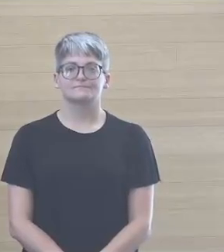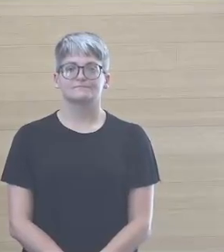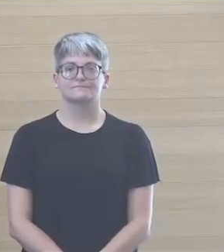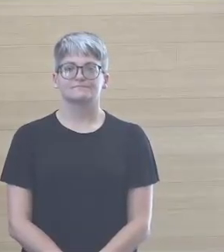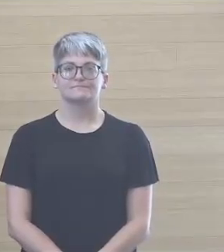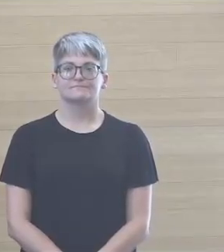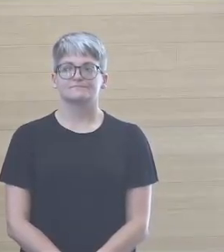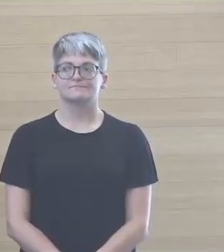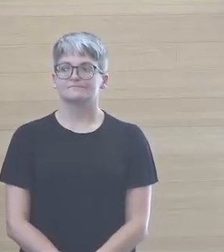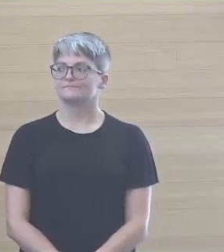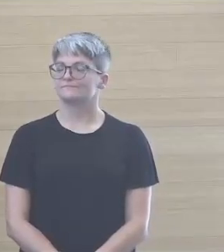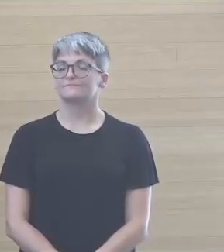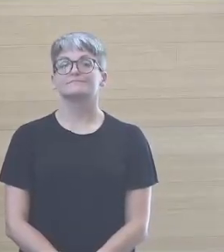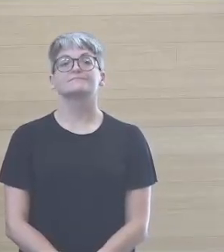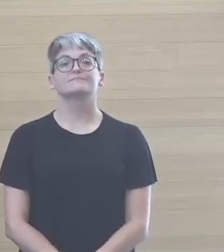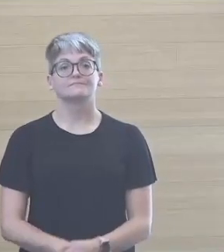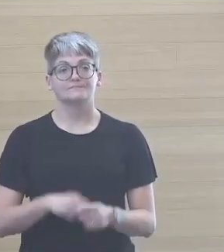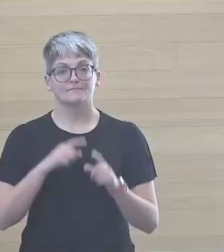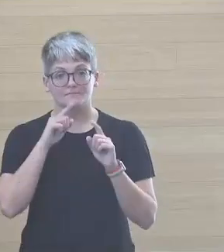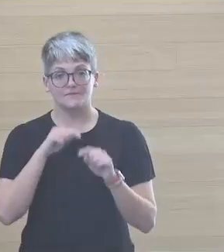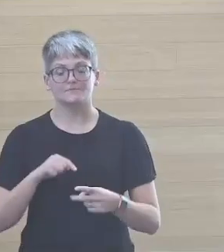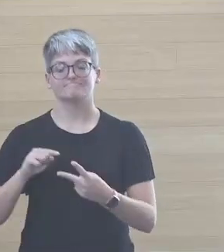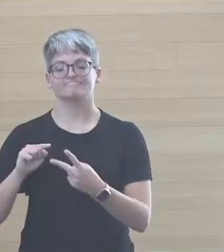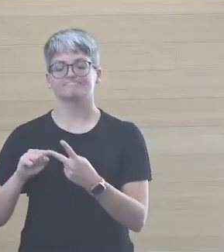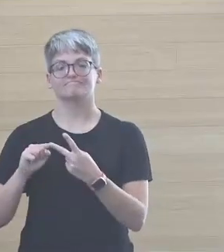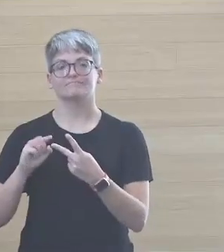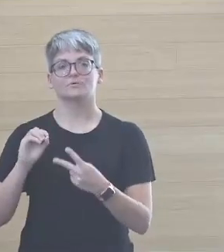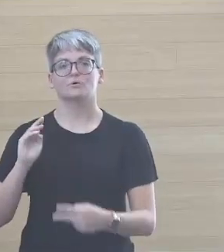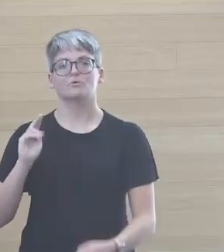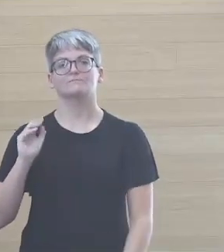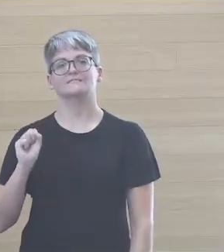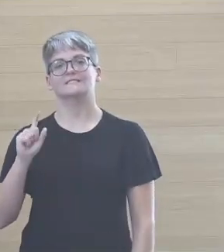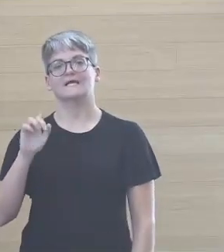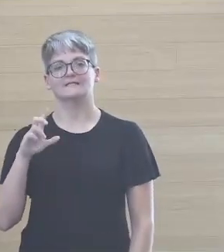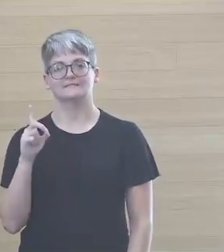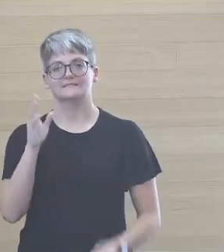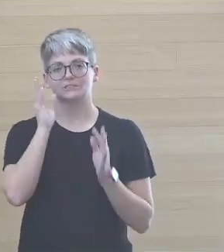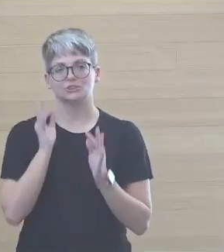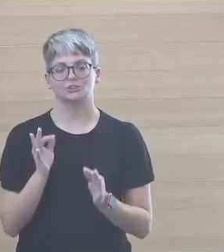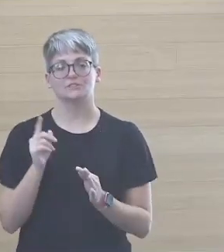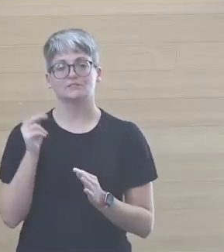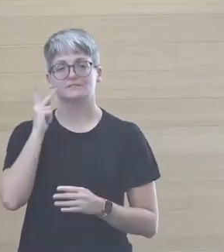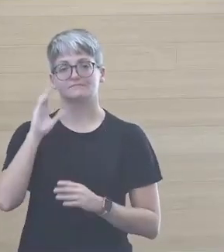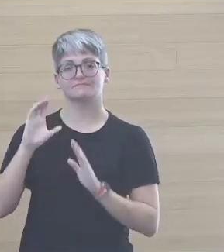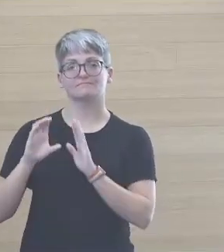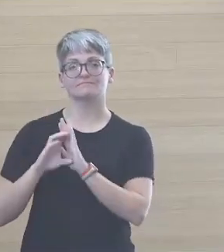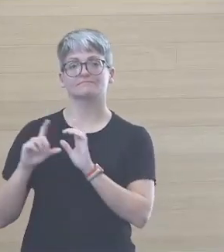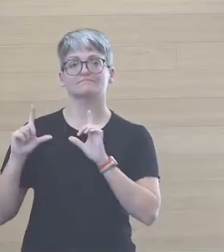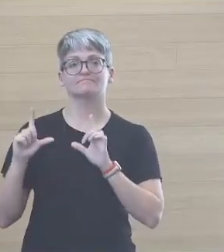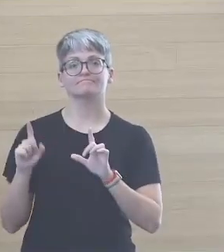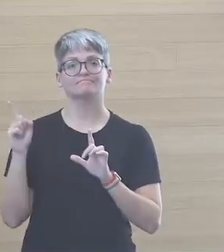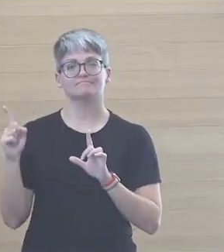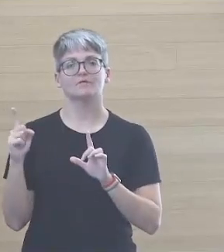The answer was the Olmstead Decision, and on the screen is a photo of one of the plaintiffs,